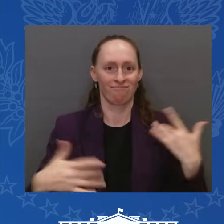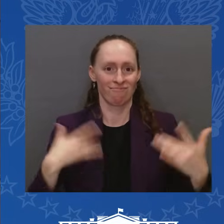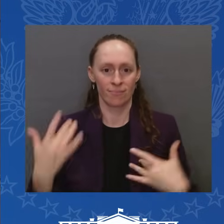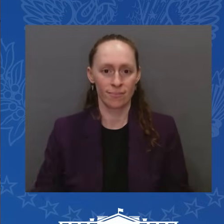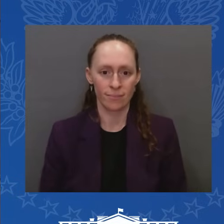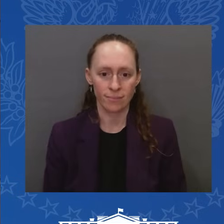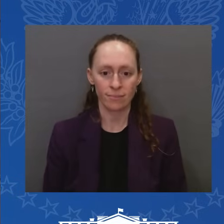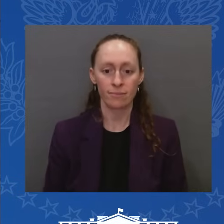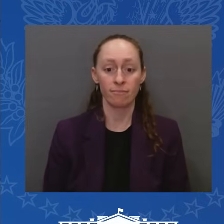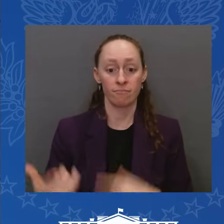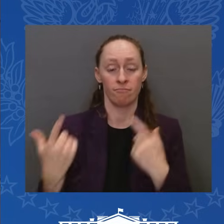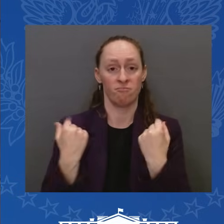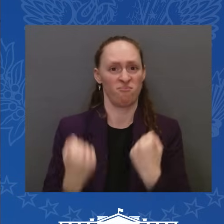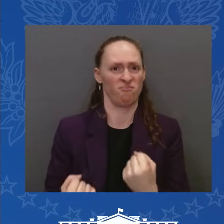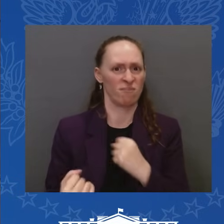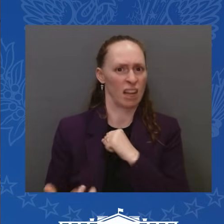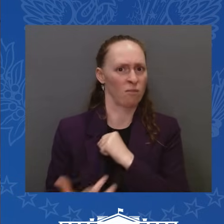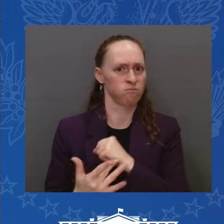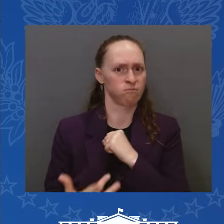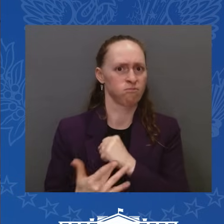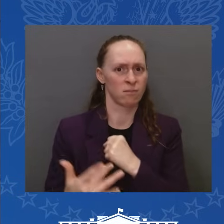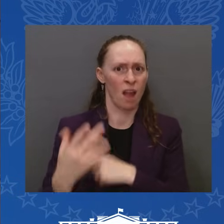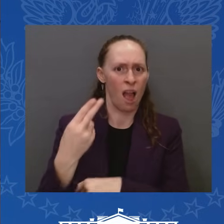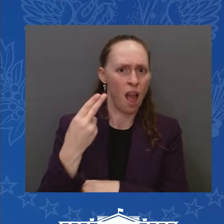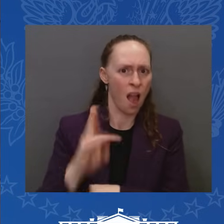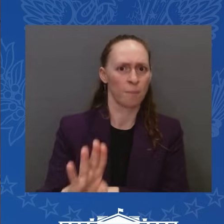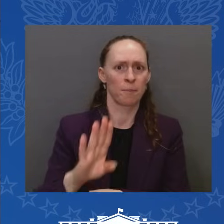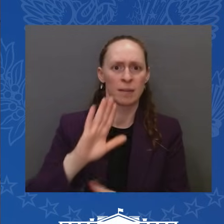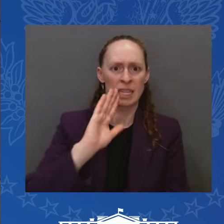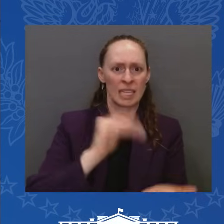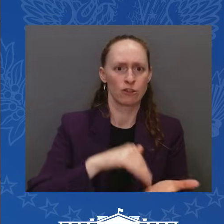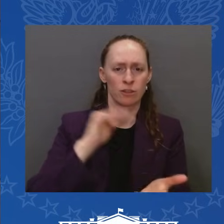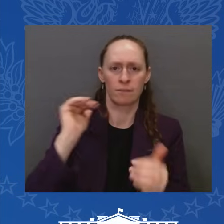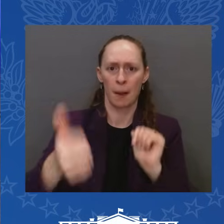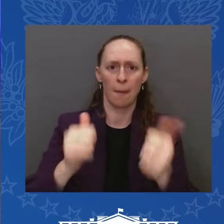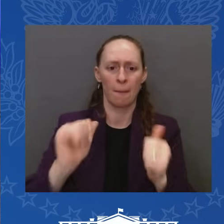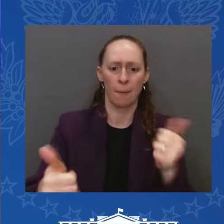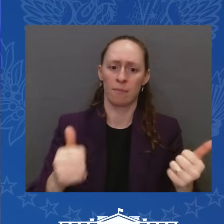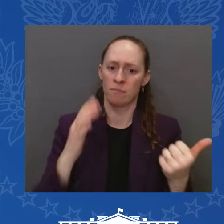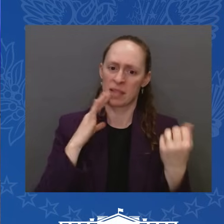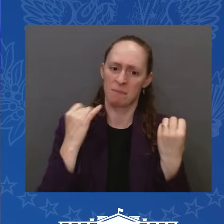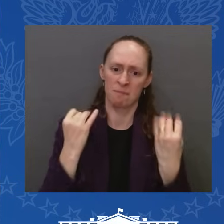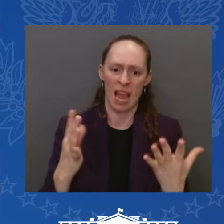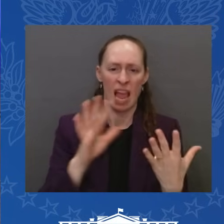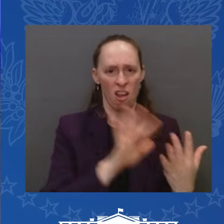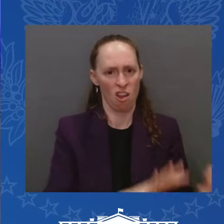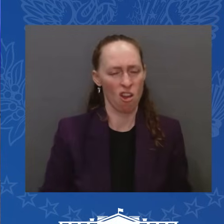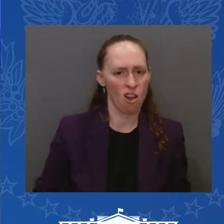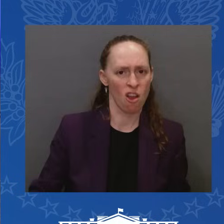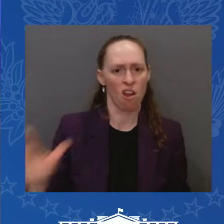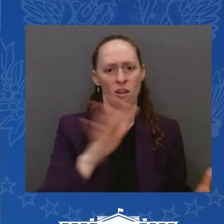The press has started to call my plan "Bidenomics." Well, under Bidenomics, you don't have to leave home